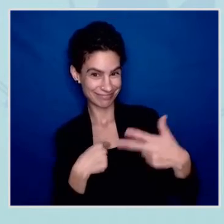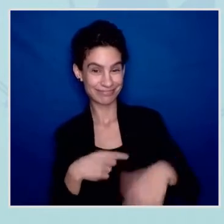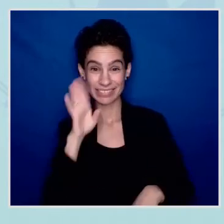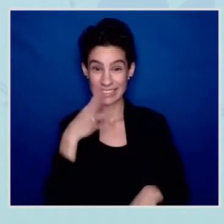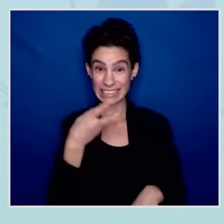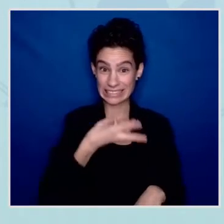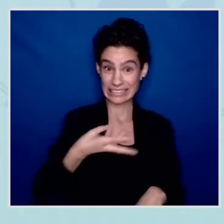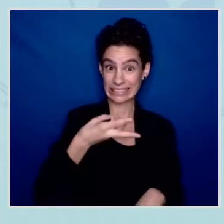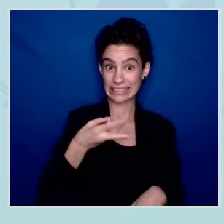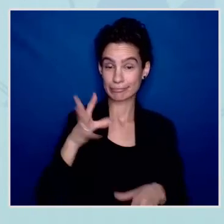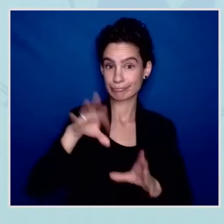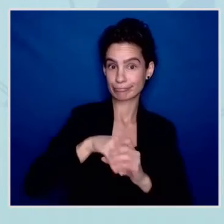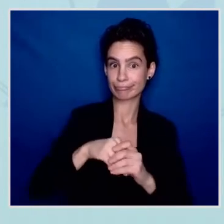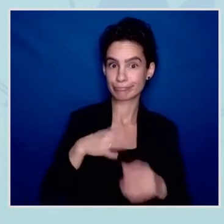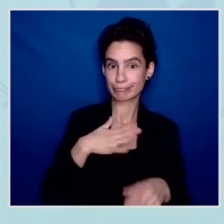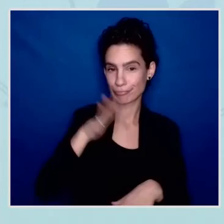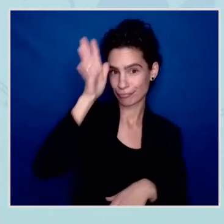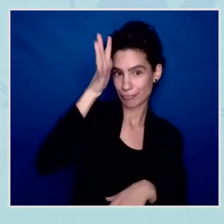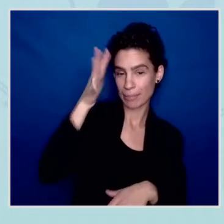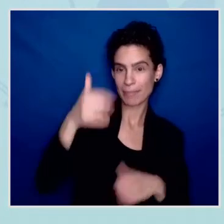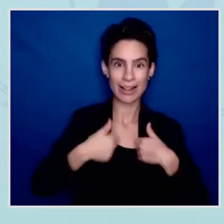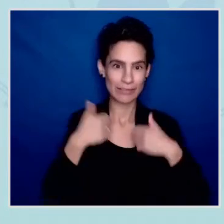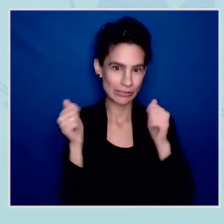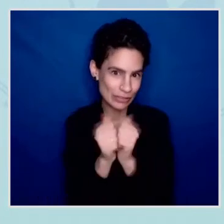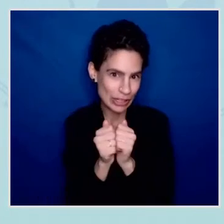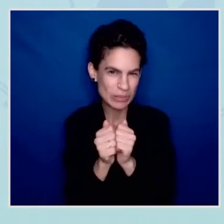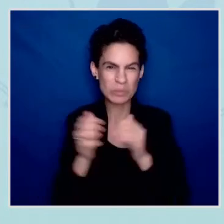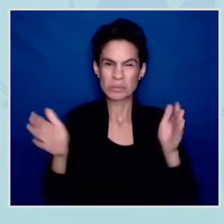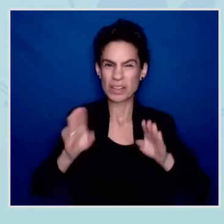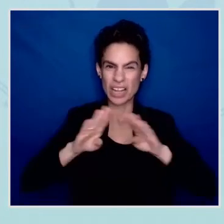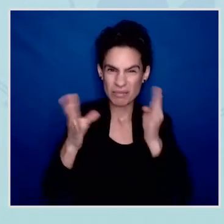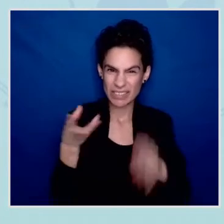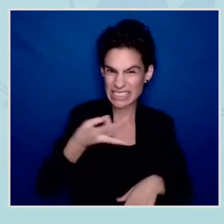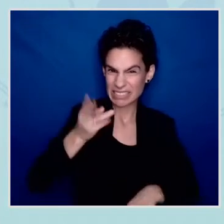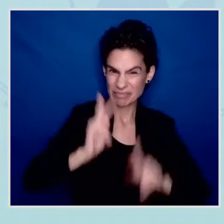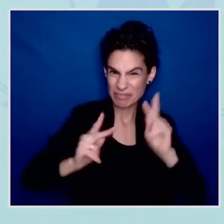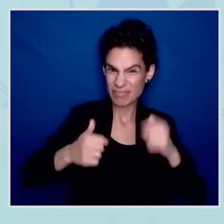NOW I WAS THE YOUNGEST OF THREE